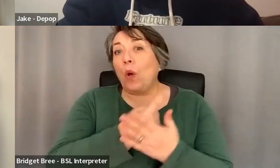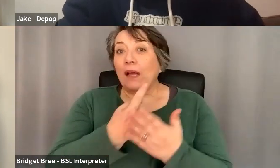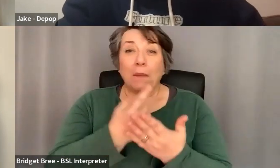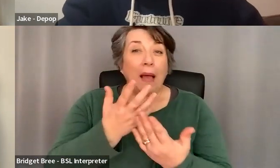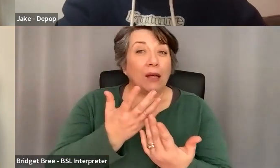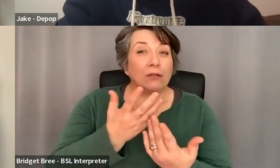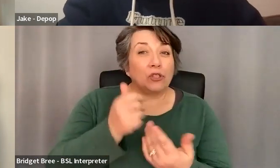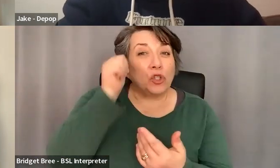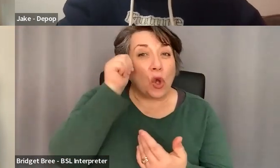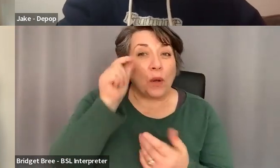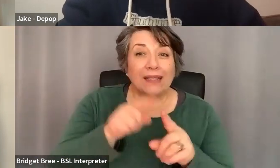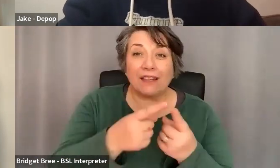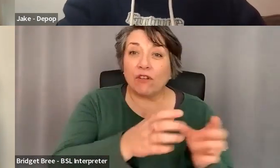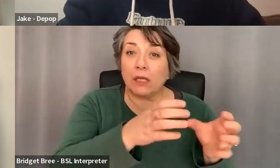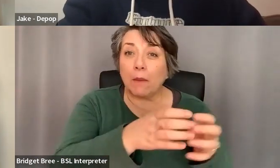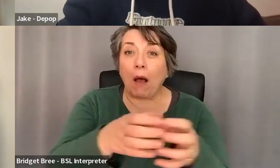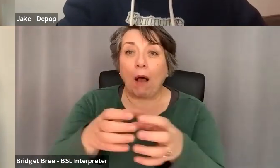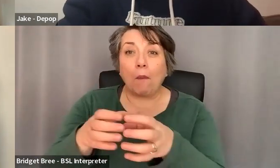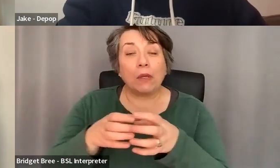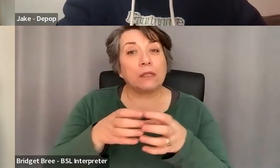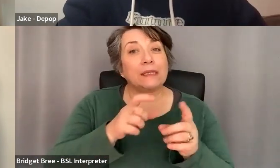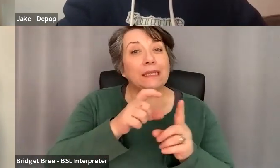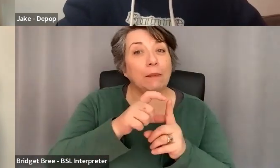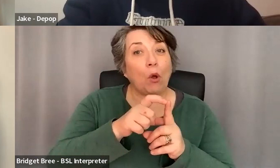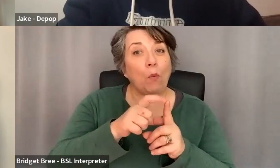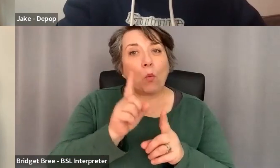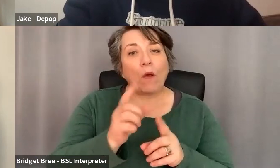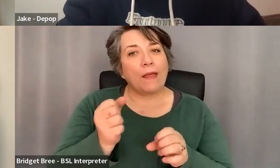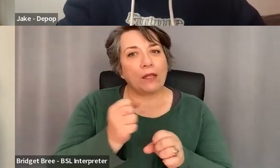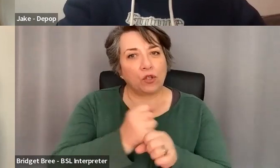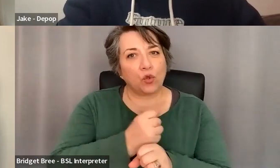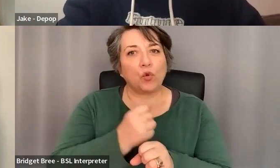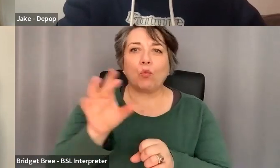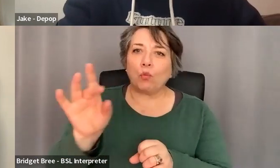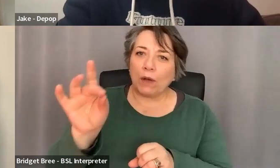they do, and we often invite a member of the those relevant teams to come and talk about